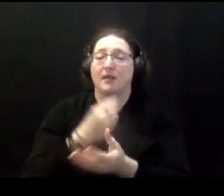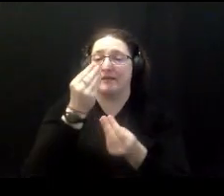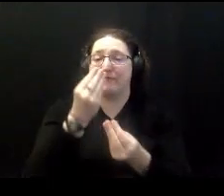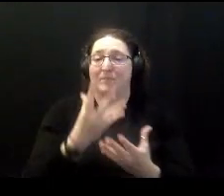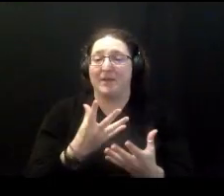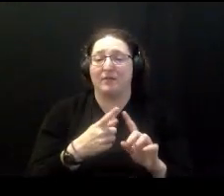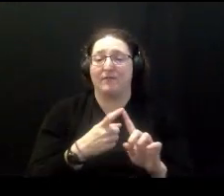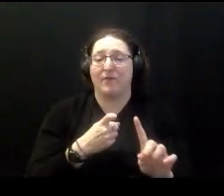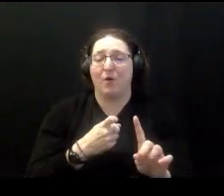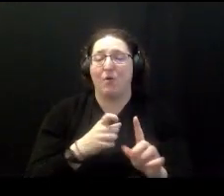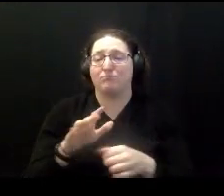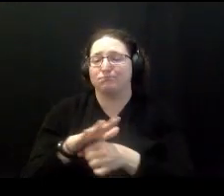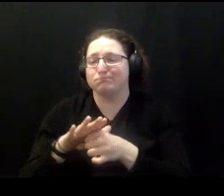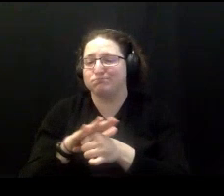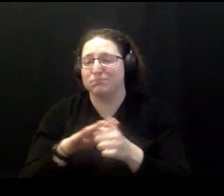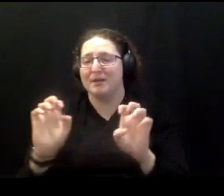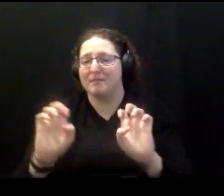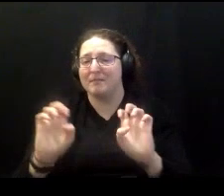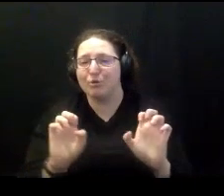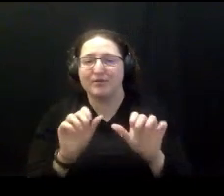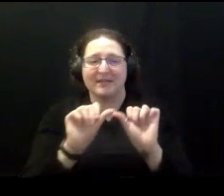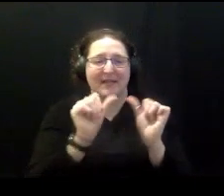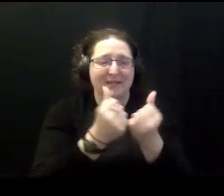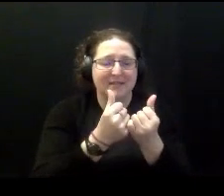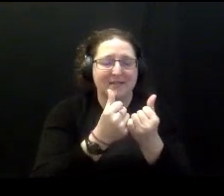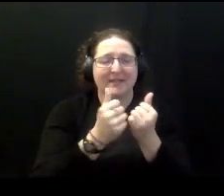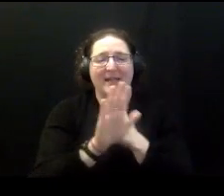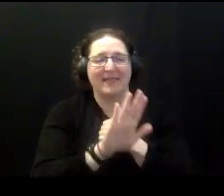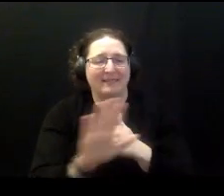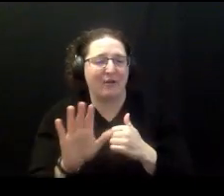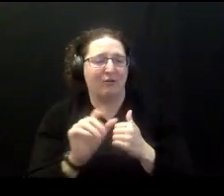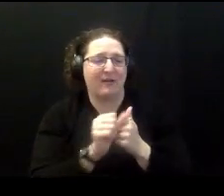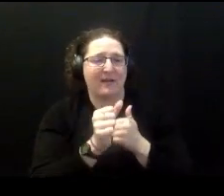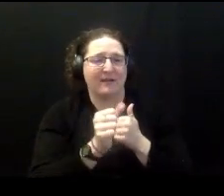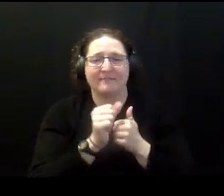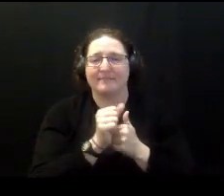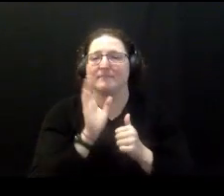agencies about the threats and hazards that their own communities face. This information is used